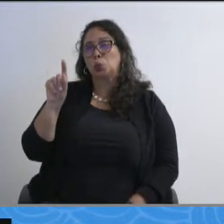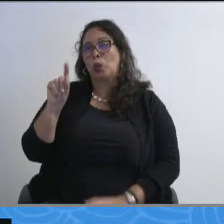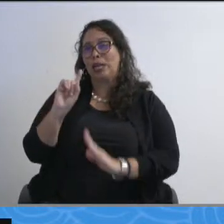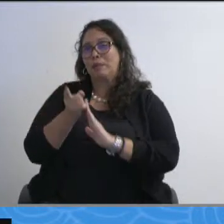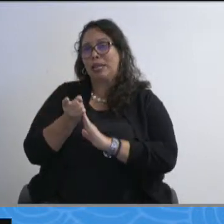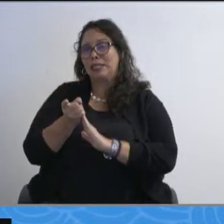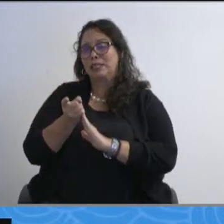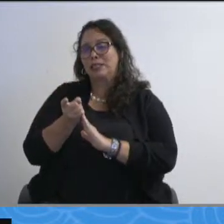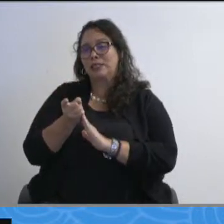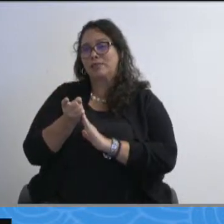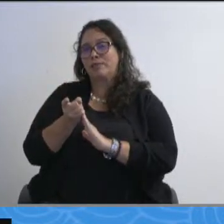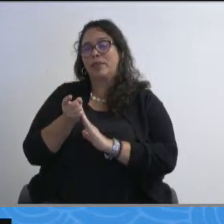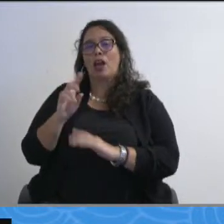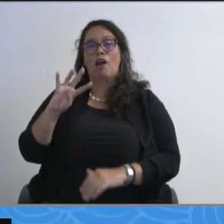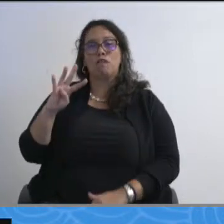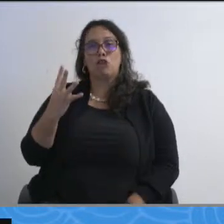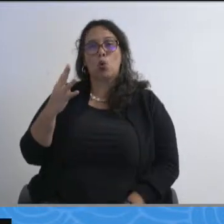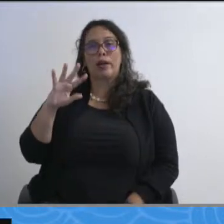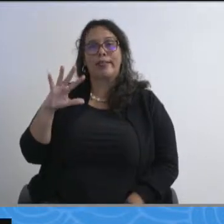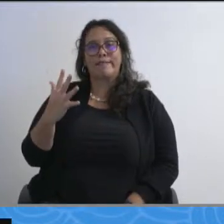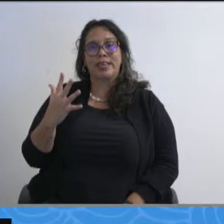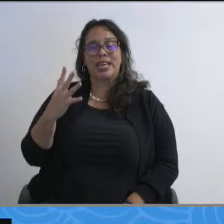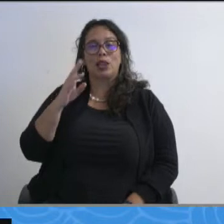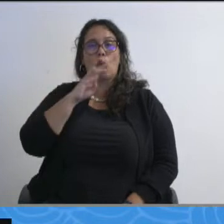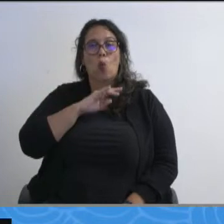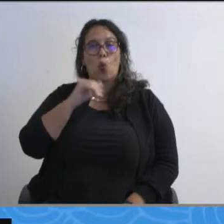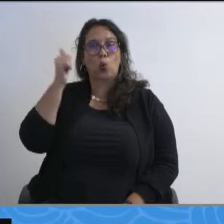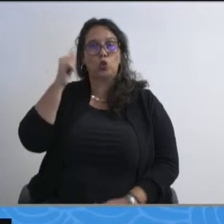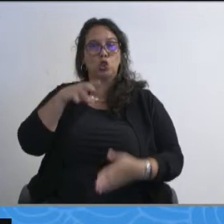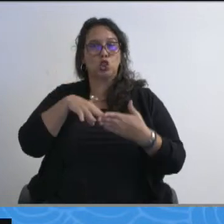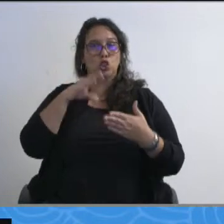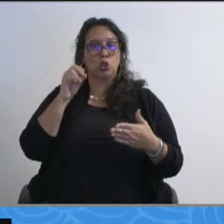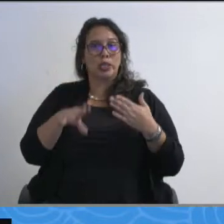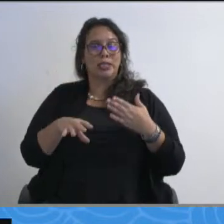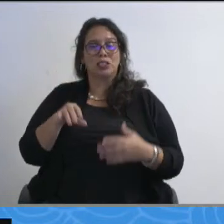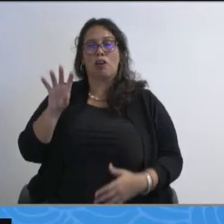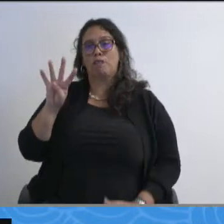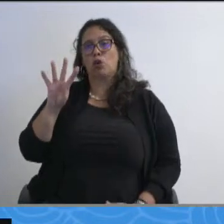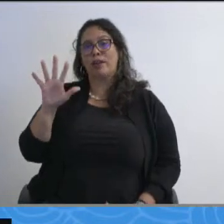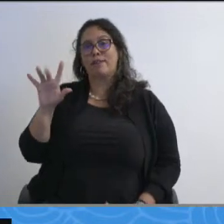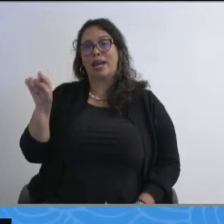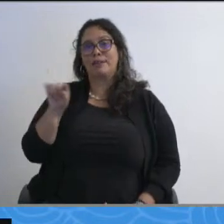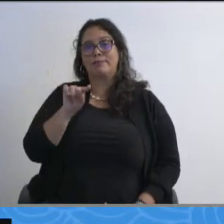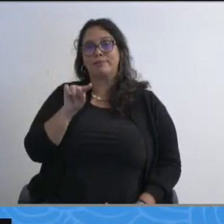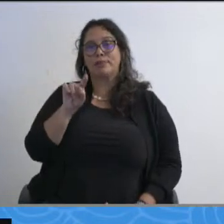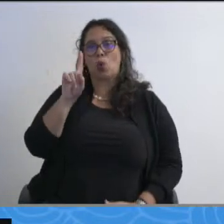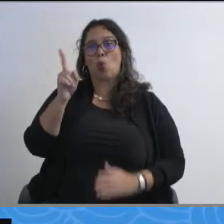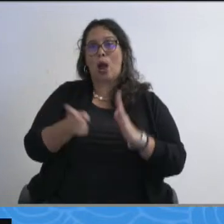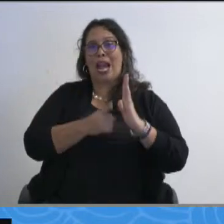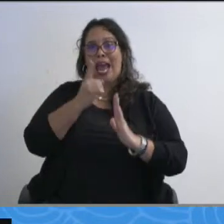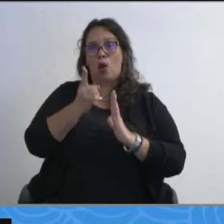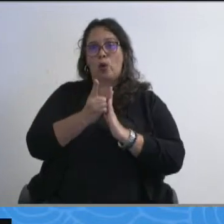And then for our fourth, fifth, and older students, 45 minutes to an hour is appropriate.